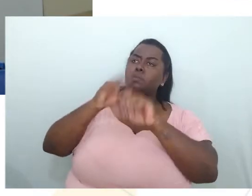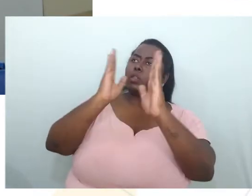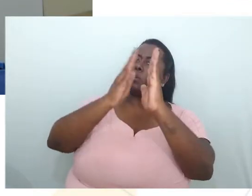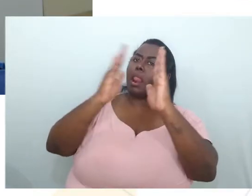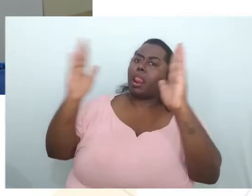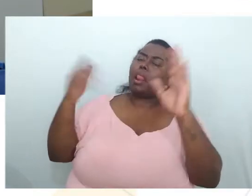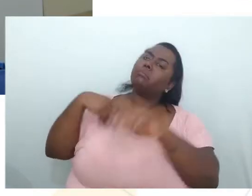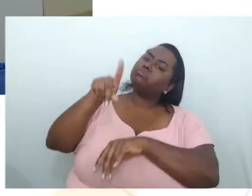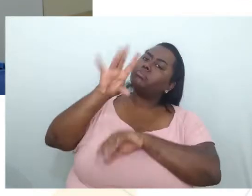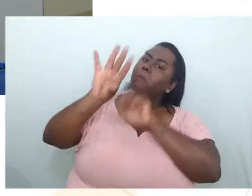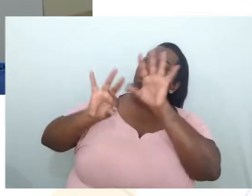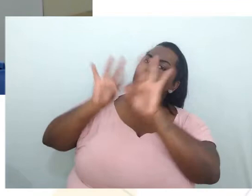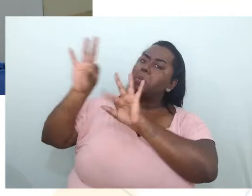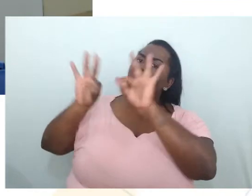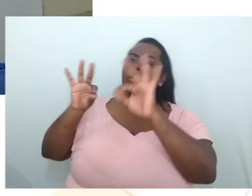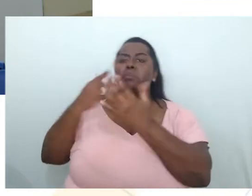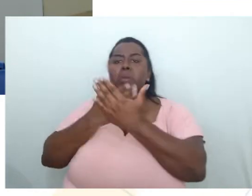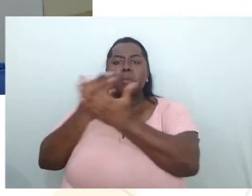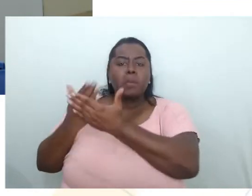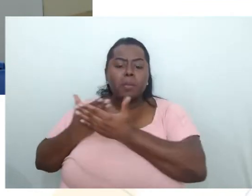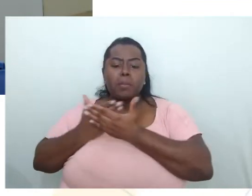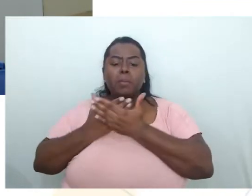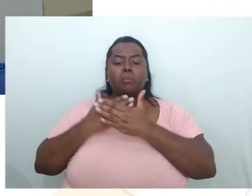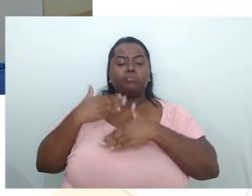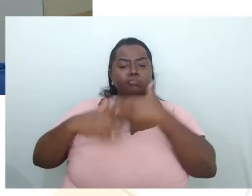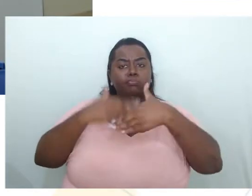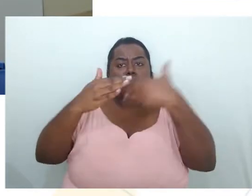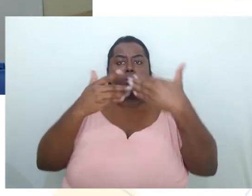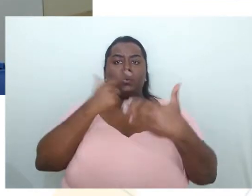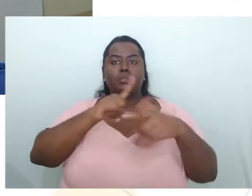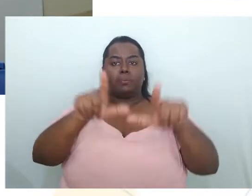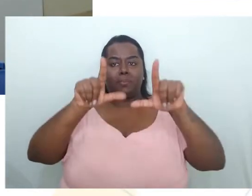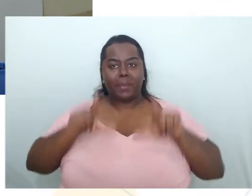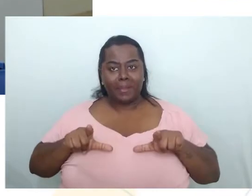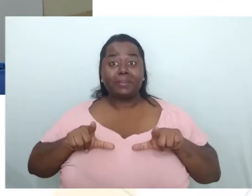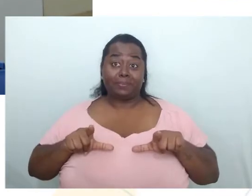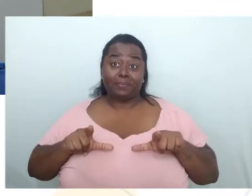a degree by looking at the books in the library, so if you want a degree from MIT